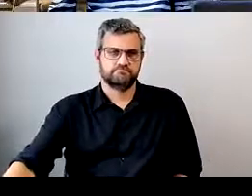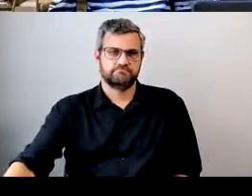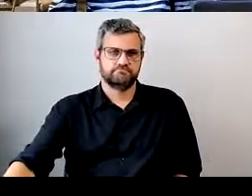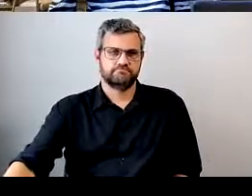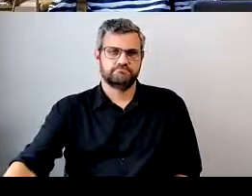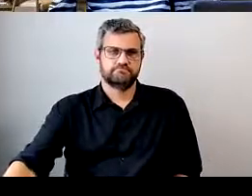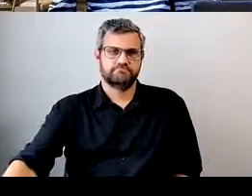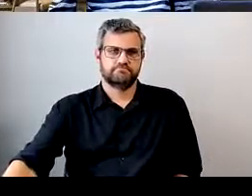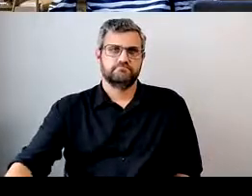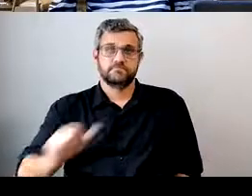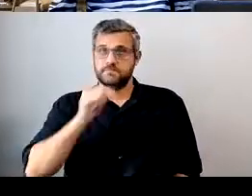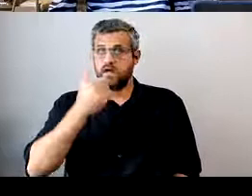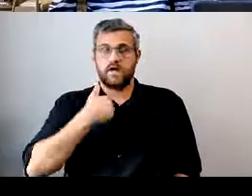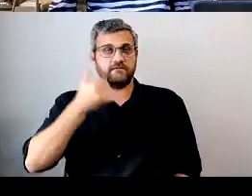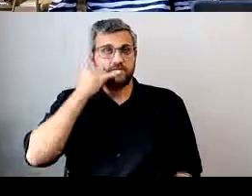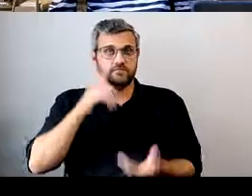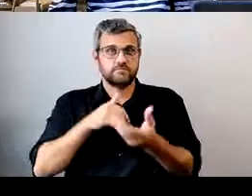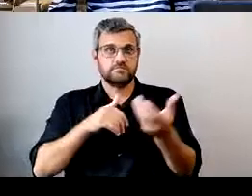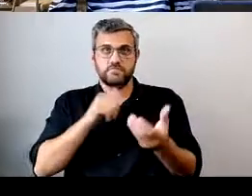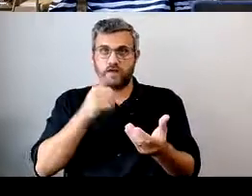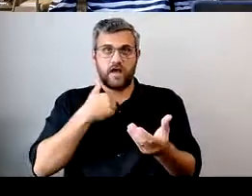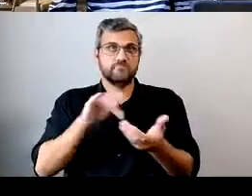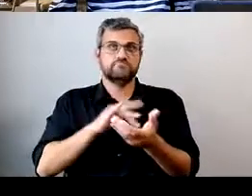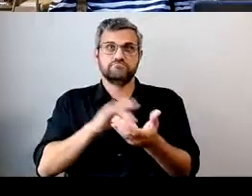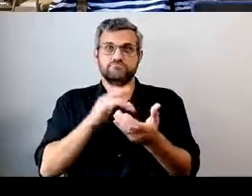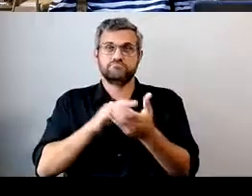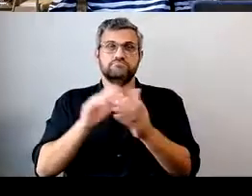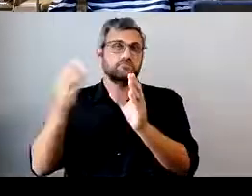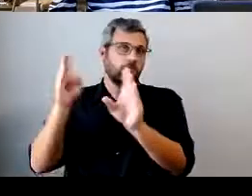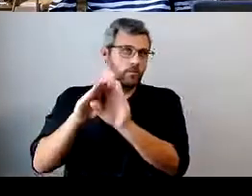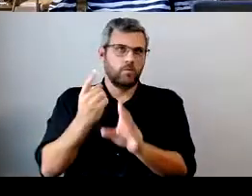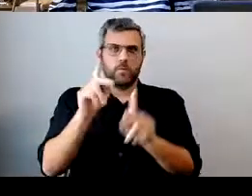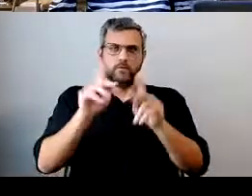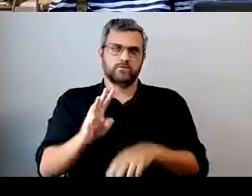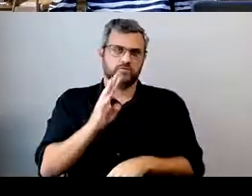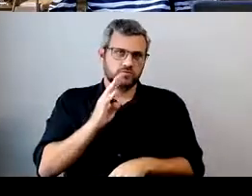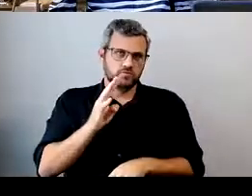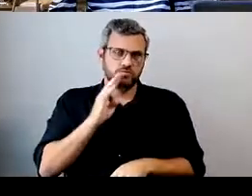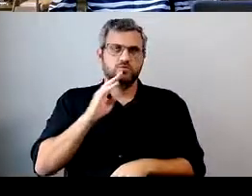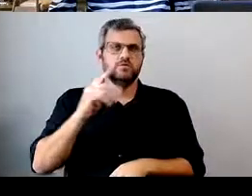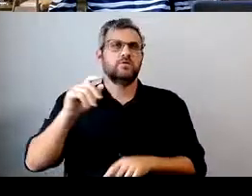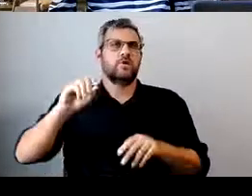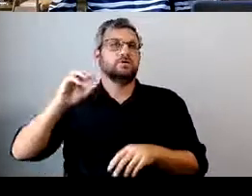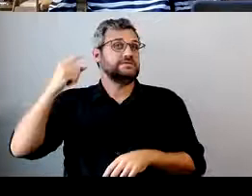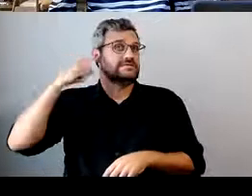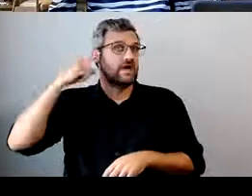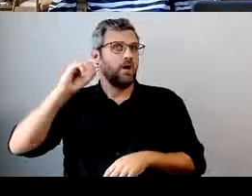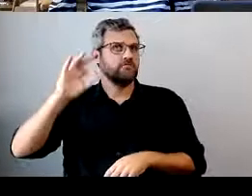Not having your mobile phone up. Closed door. Only one person talking, turn-off sounds, white noise,